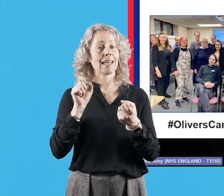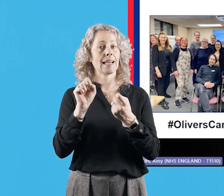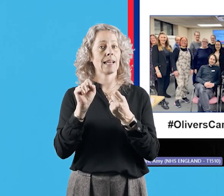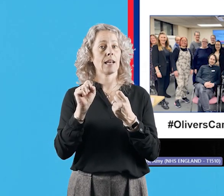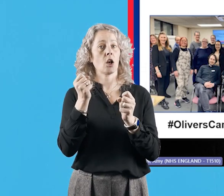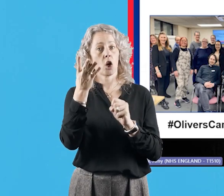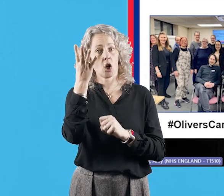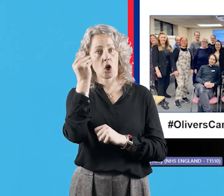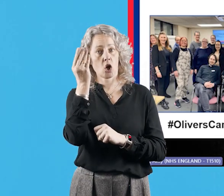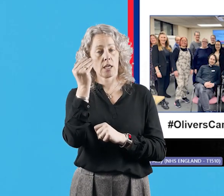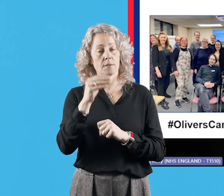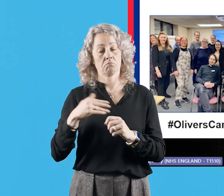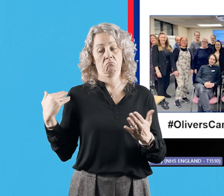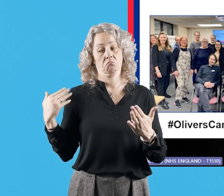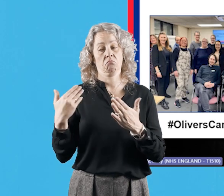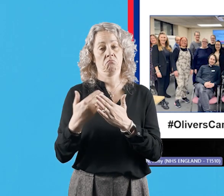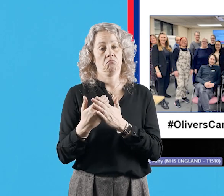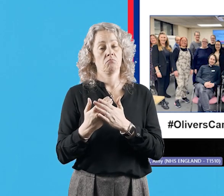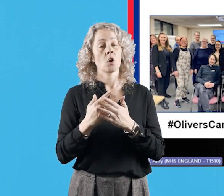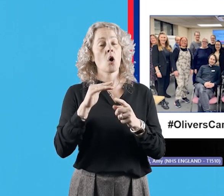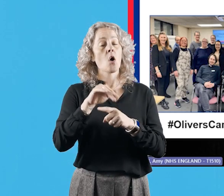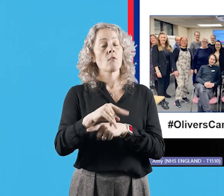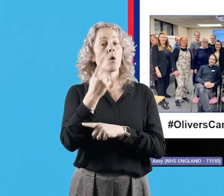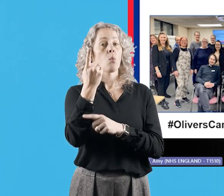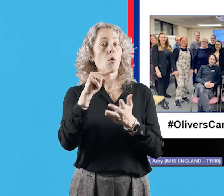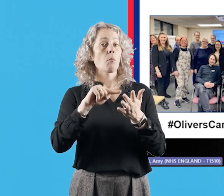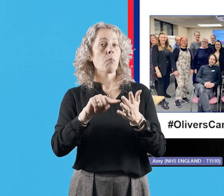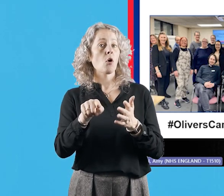half million people have actually completed the e-learning.